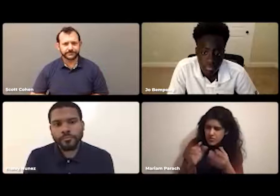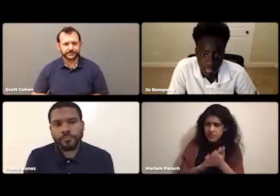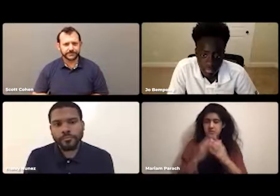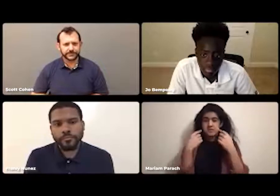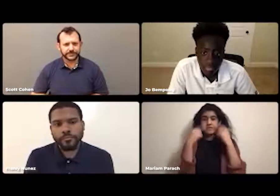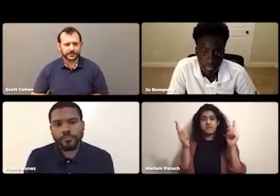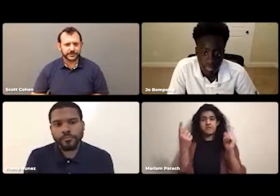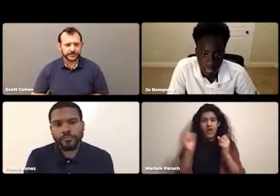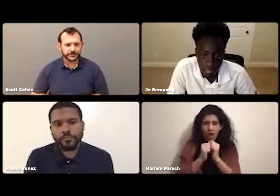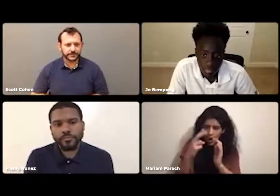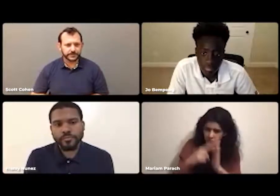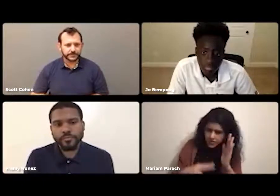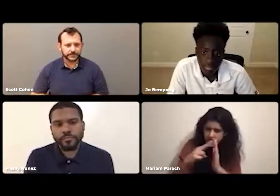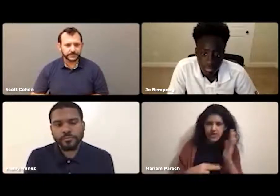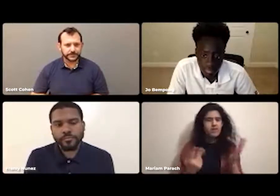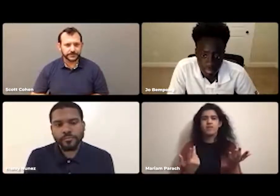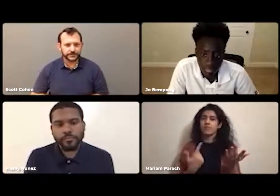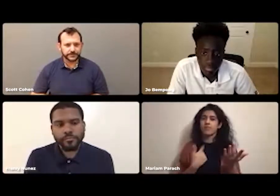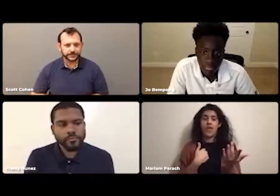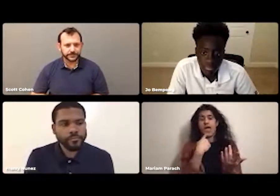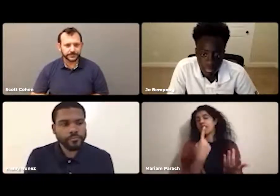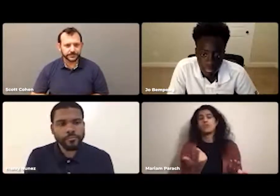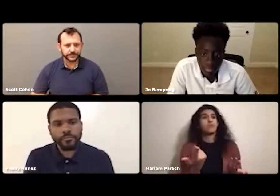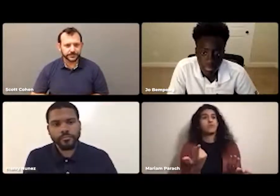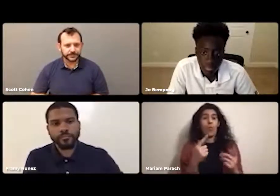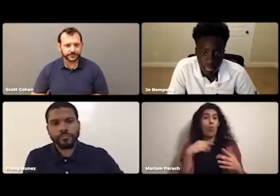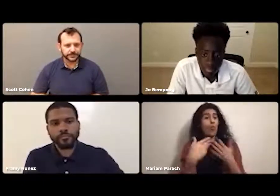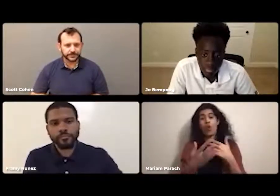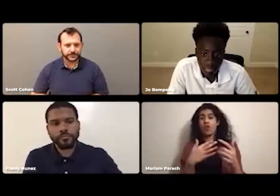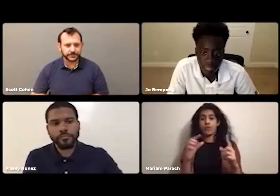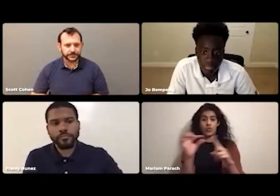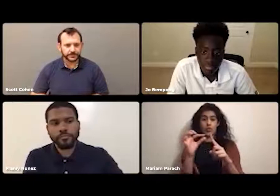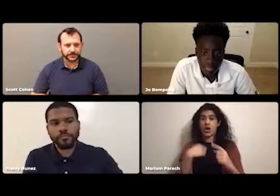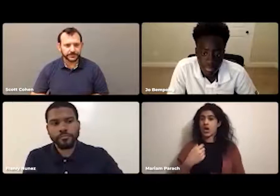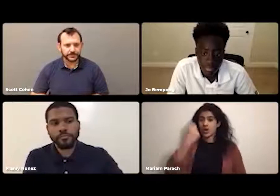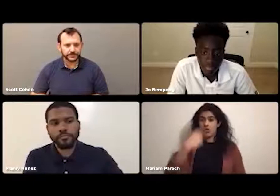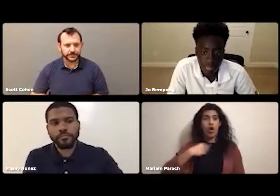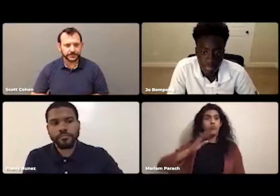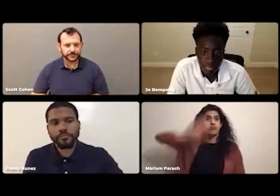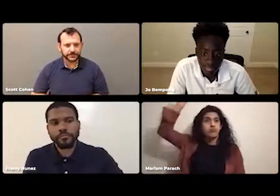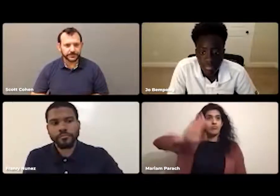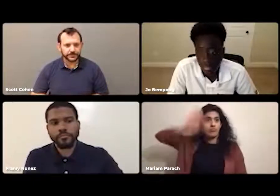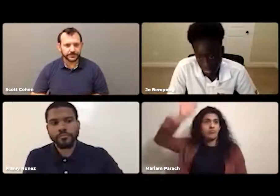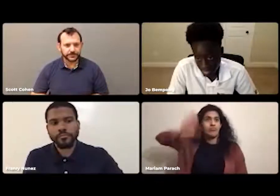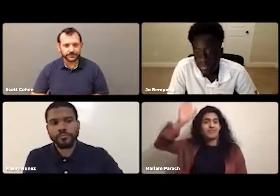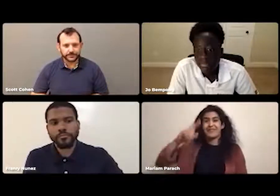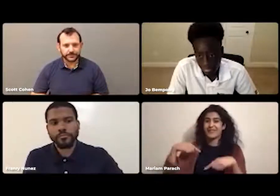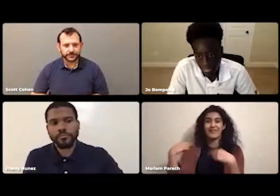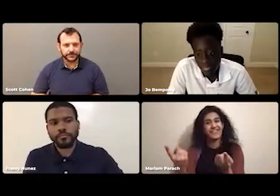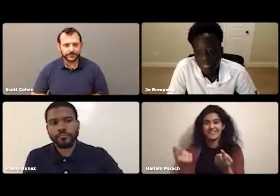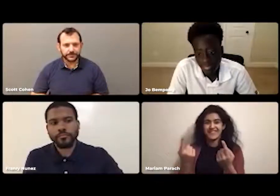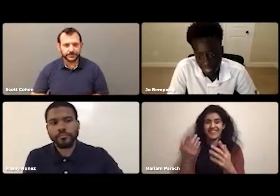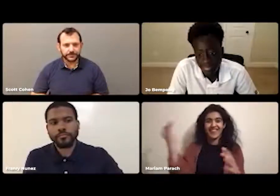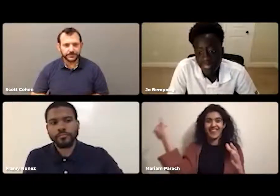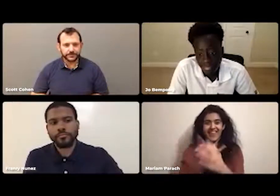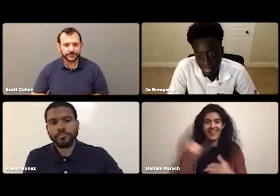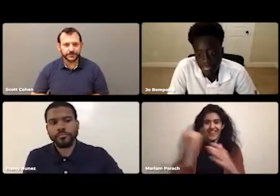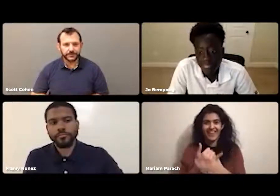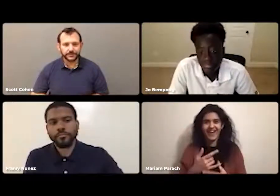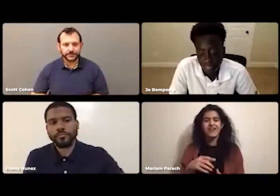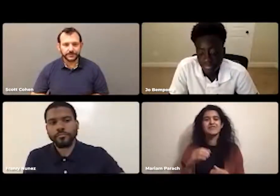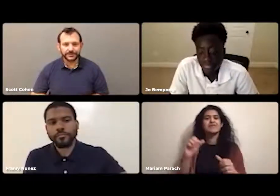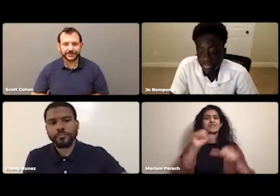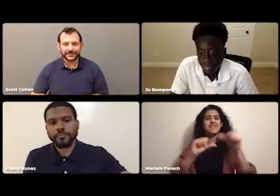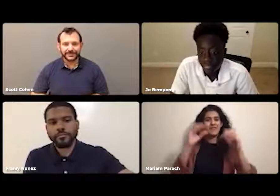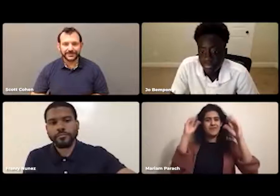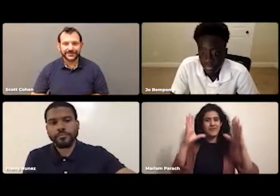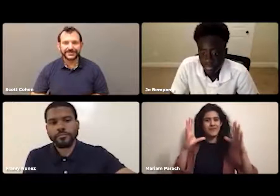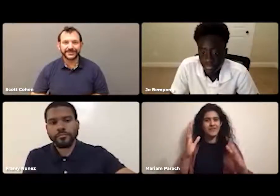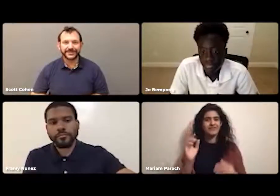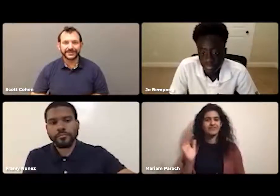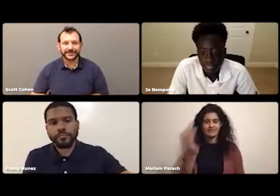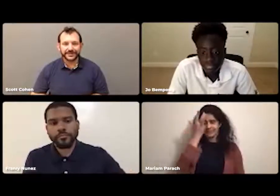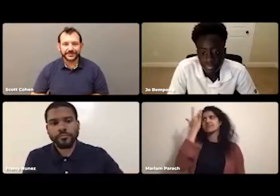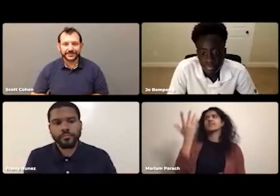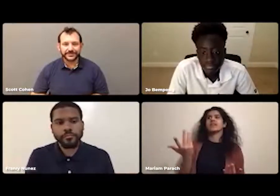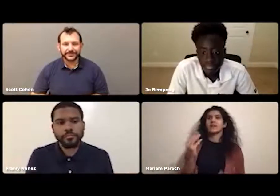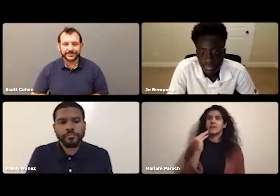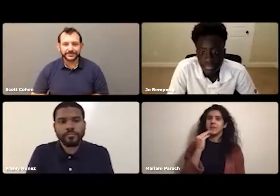They asked me, "How did you move here from Pakistan and pick things up so quickly?"